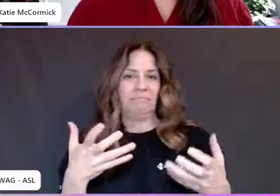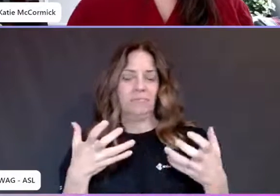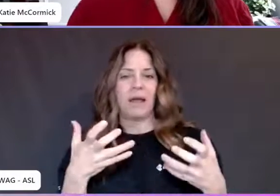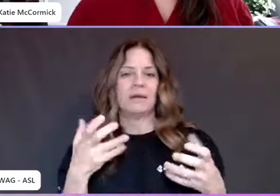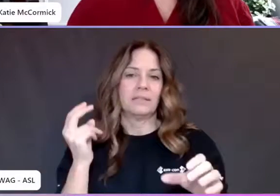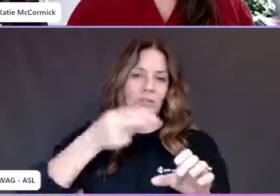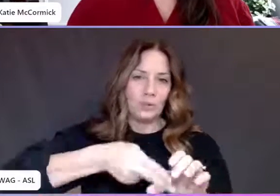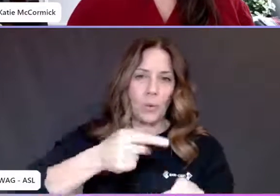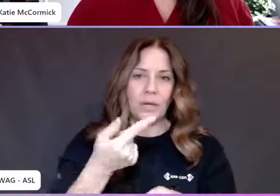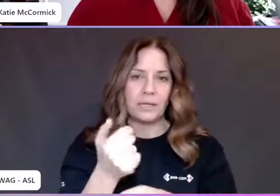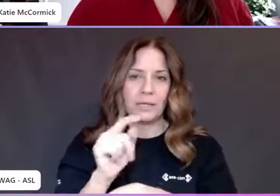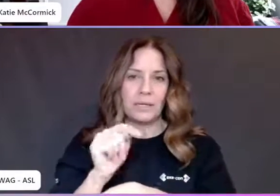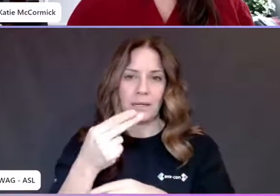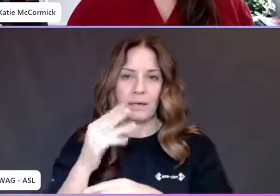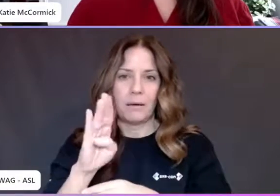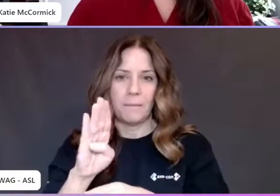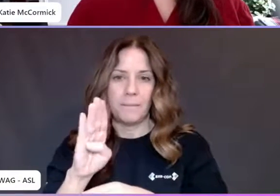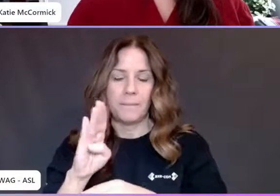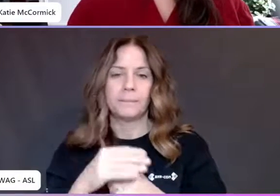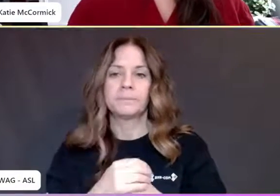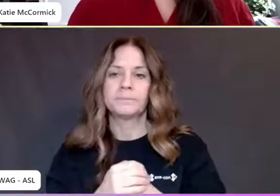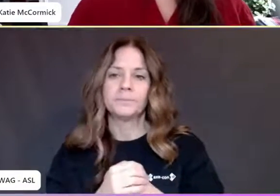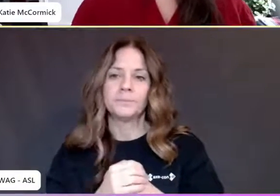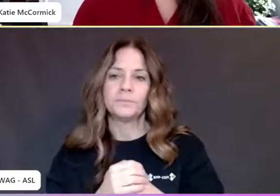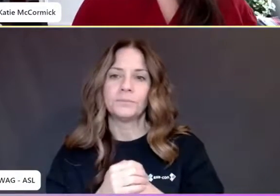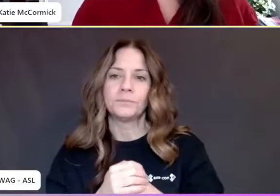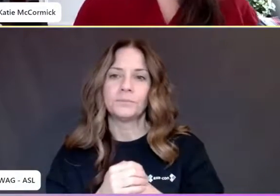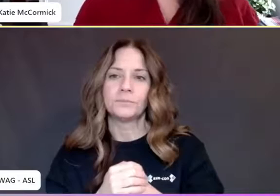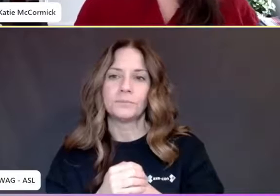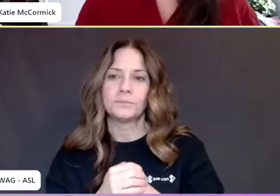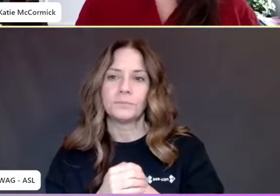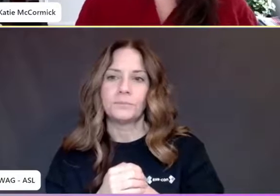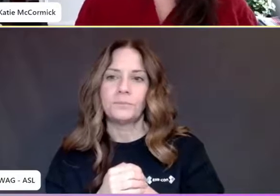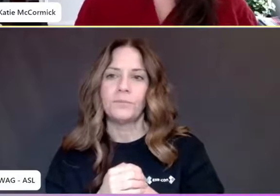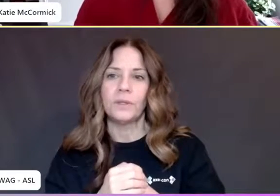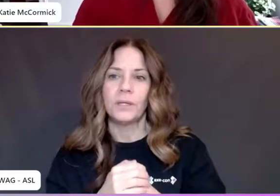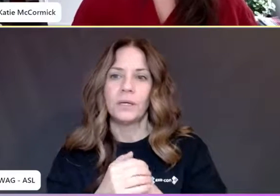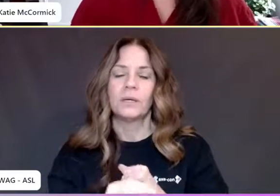taking on, and then I just got to a point where I just want to do this whole